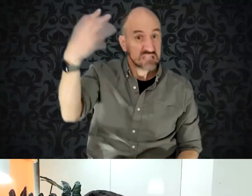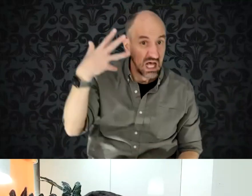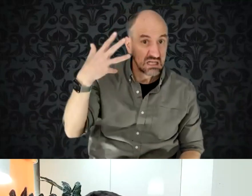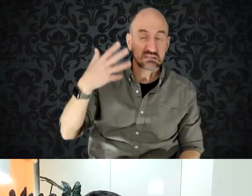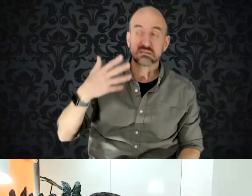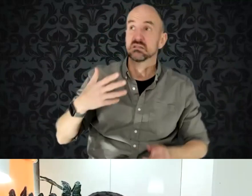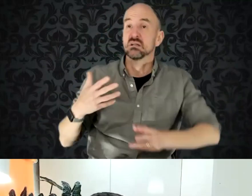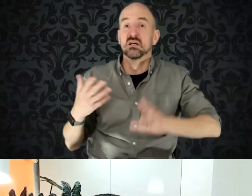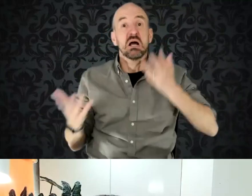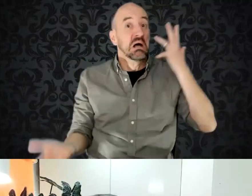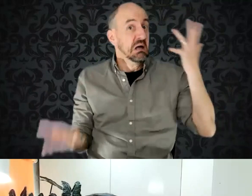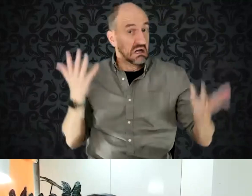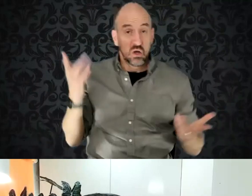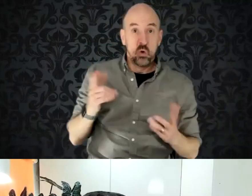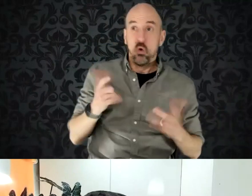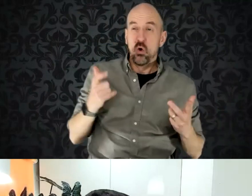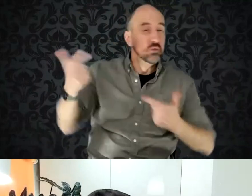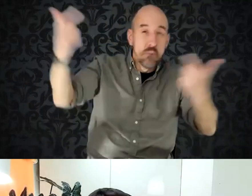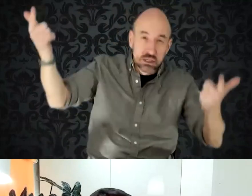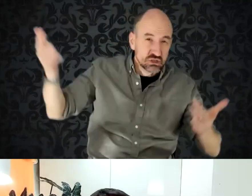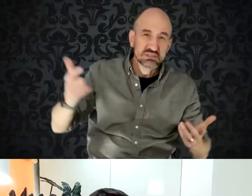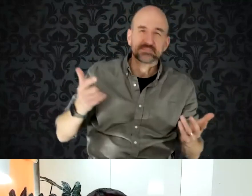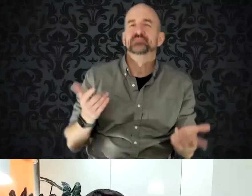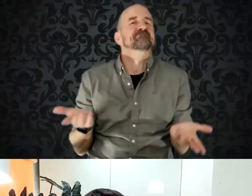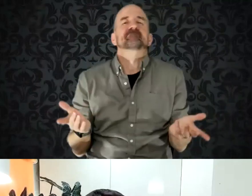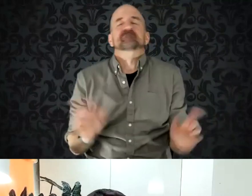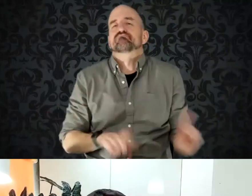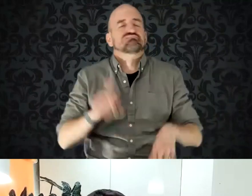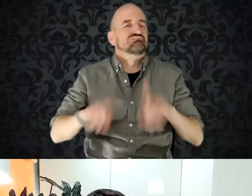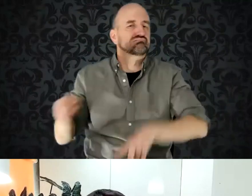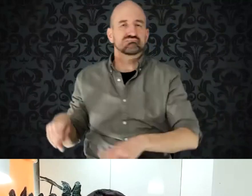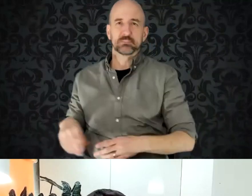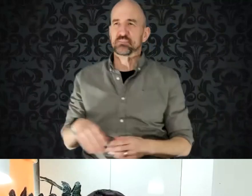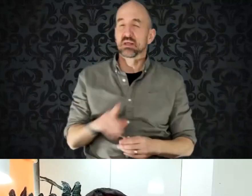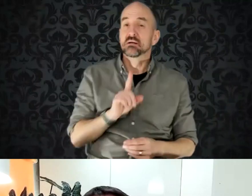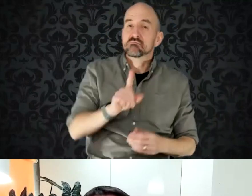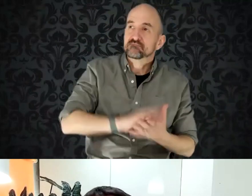any houseplant, they live in an artificial environ, sometimes hot, sometimes it is really cool.